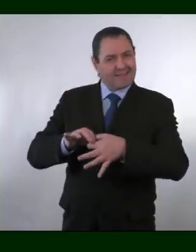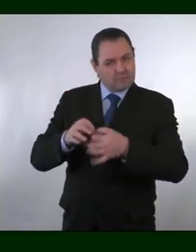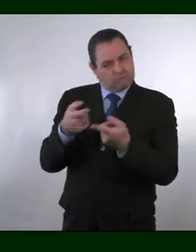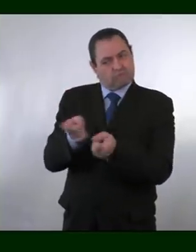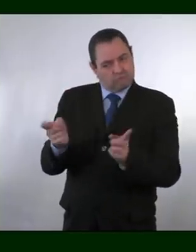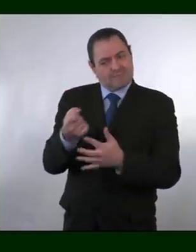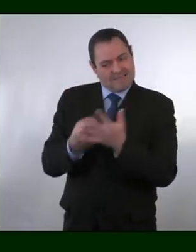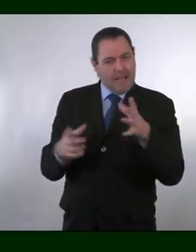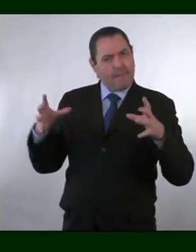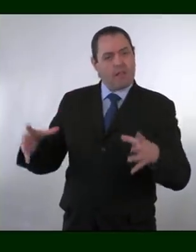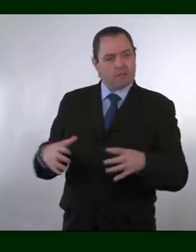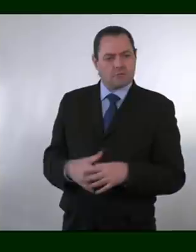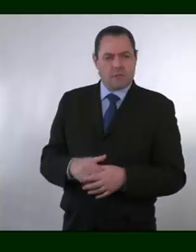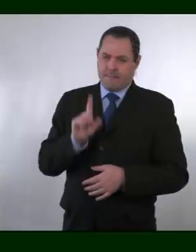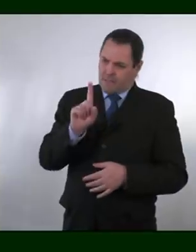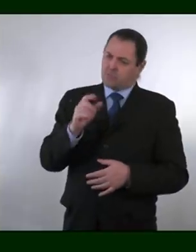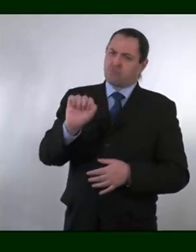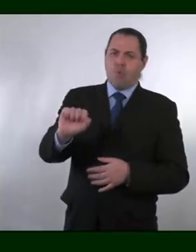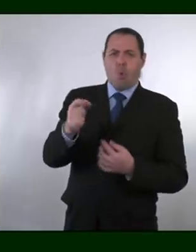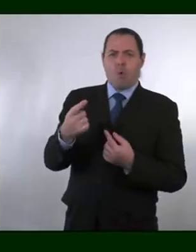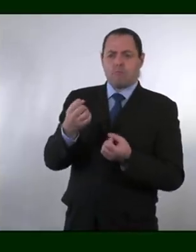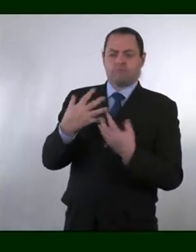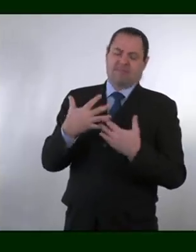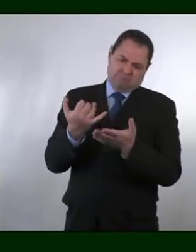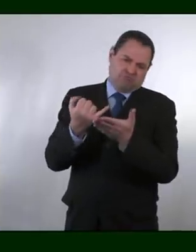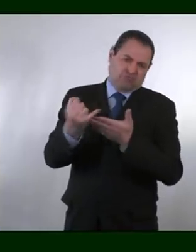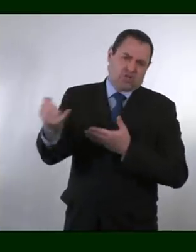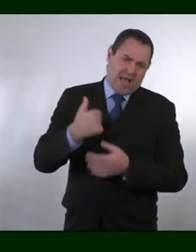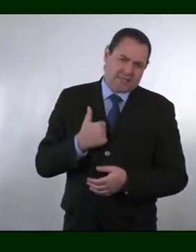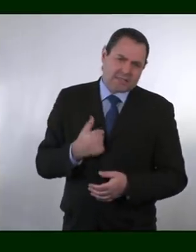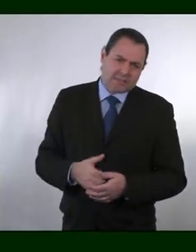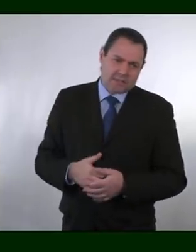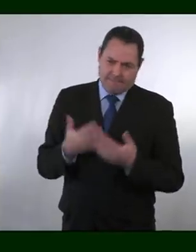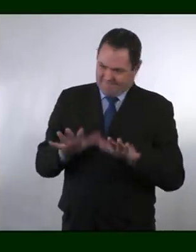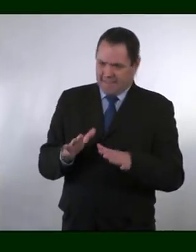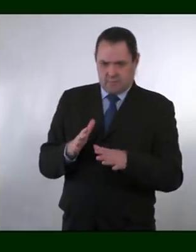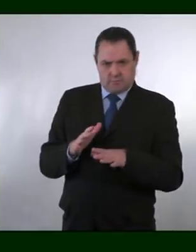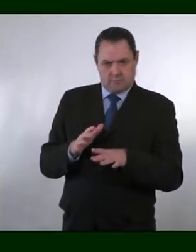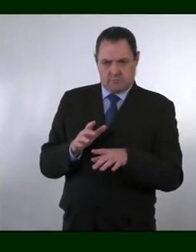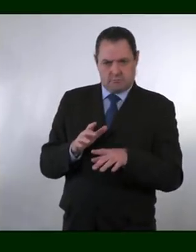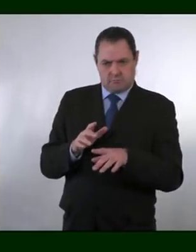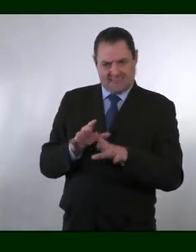disabled but I must reject what he says. We have done everything we can to reach out to disabled